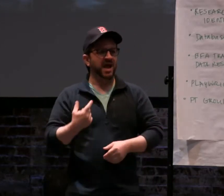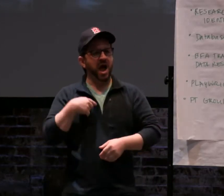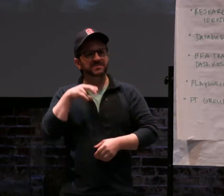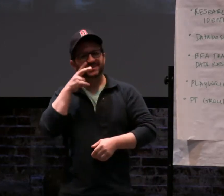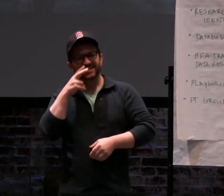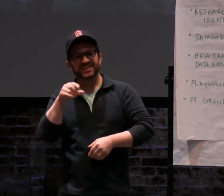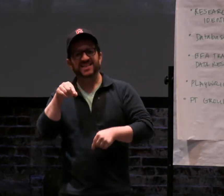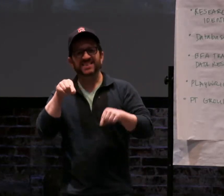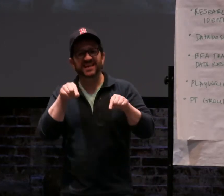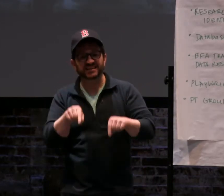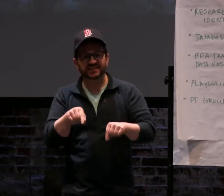and we know each other.